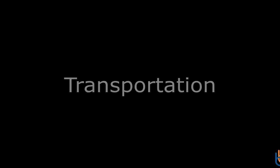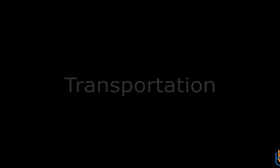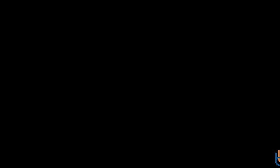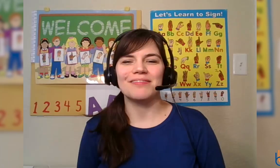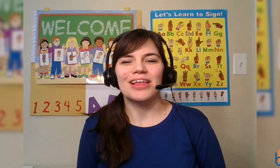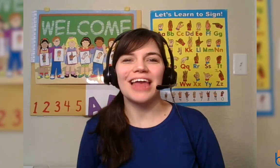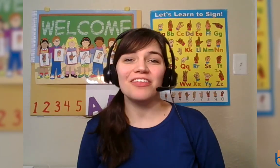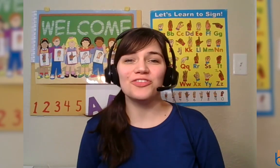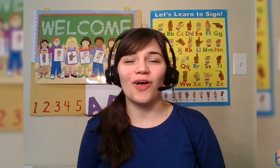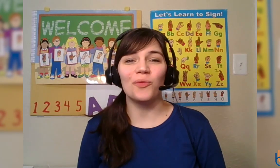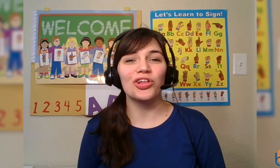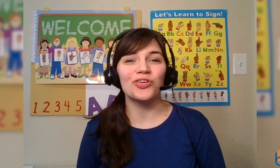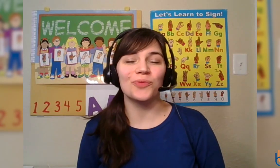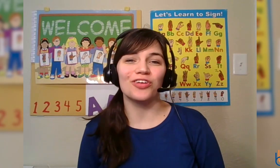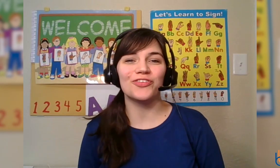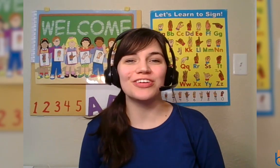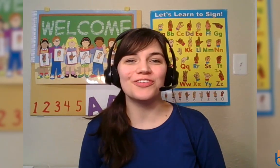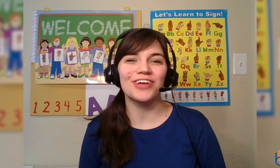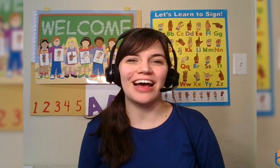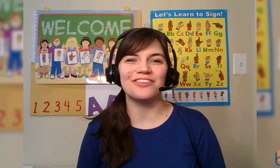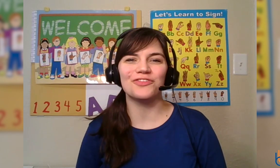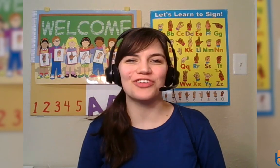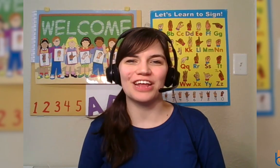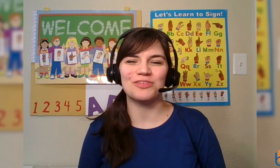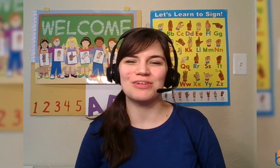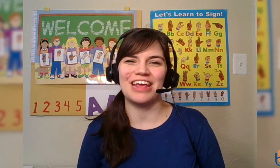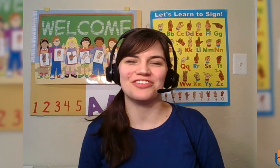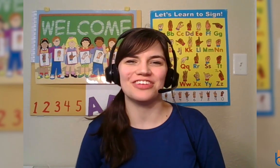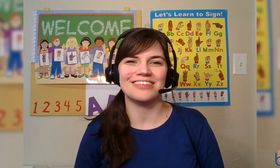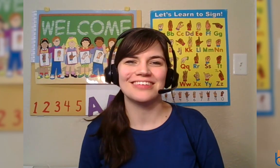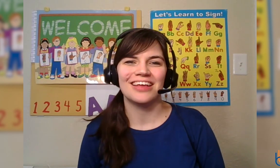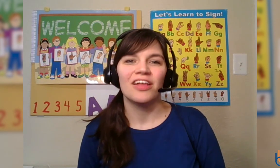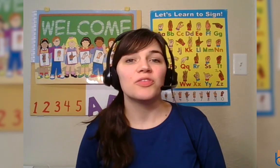Last of all, we'll learn words for different kinds of transportation. The